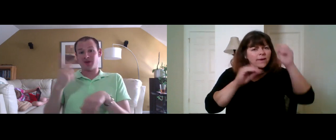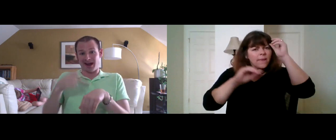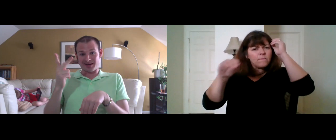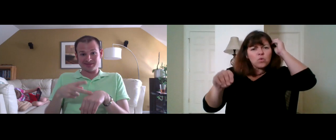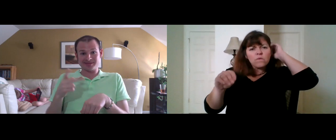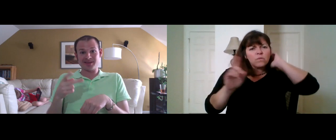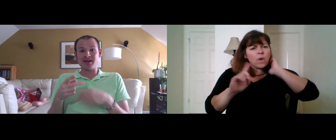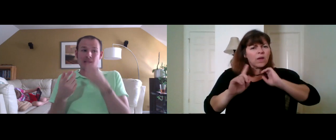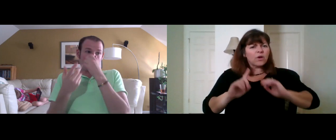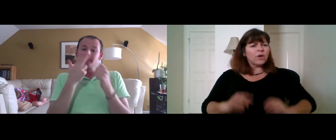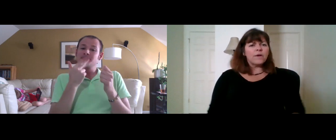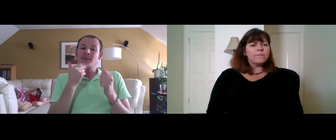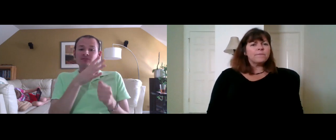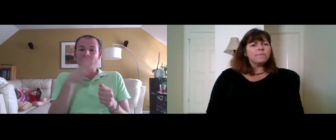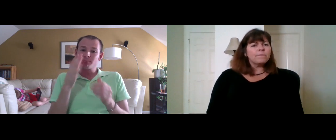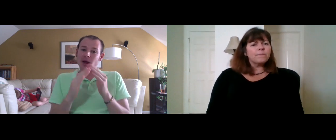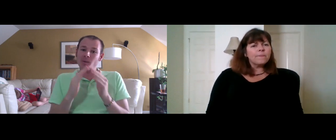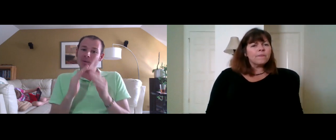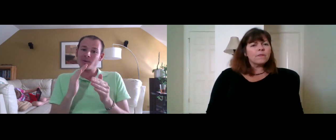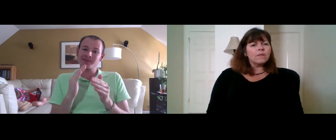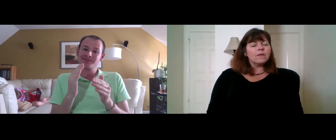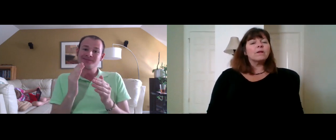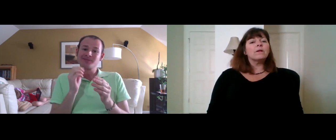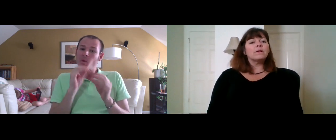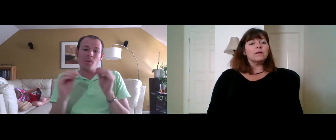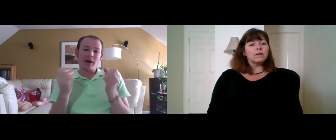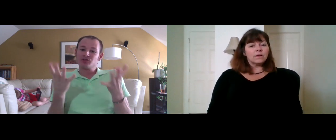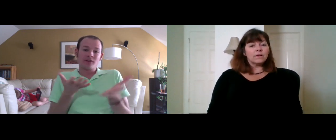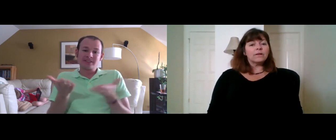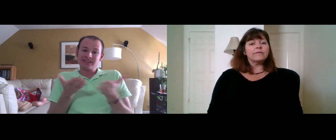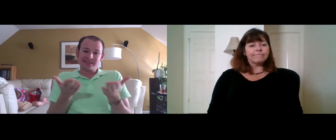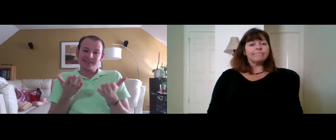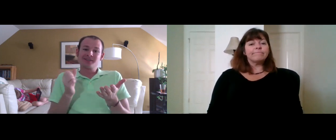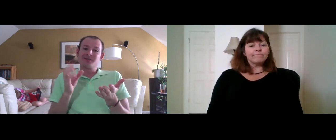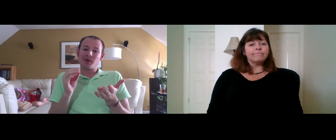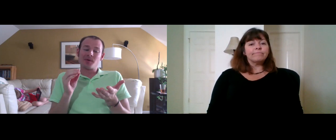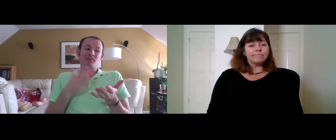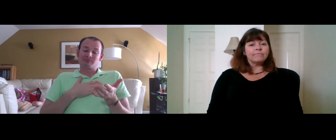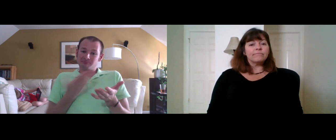they moved two times where did you move? we moved from a rural town with no services